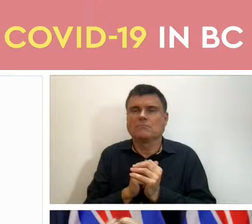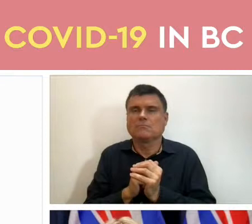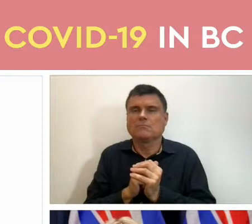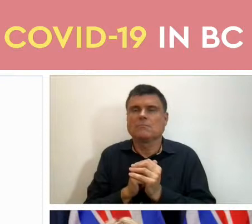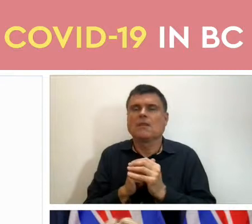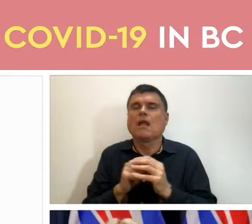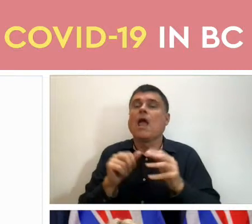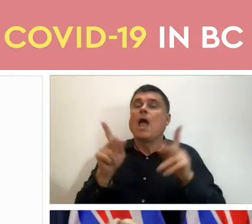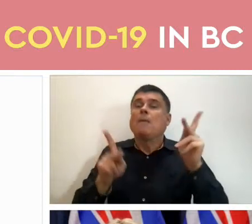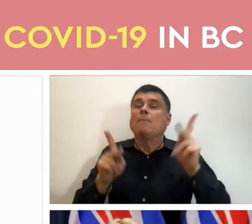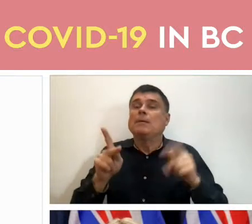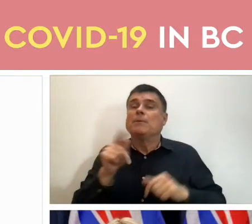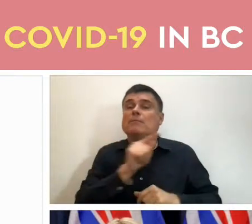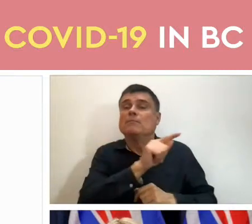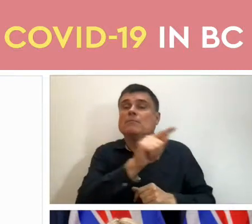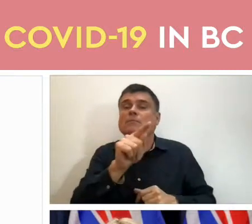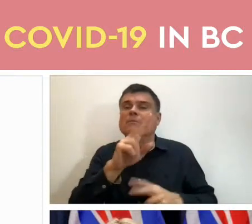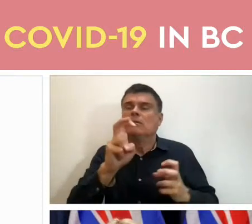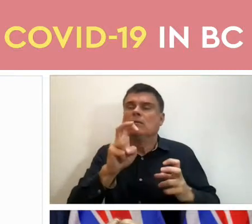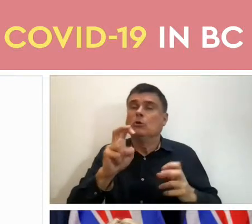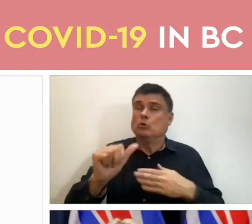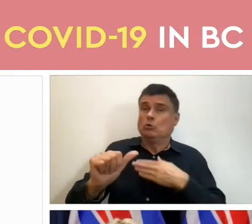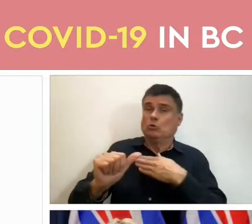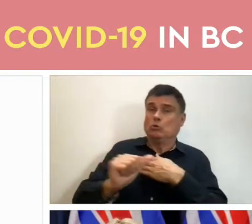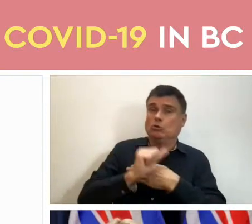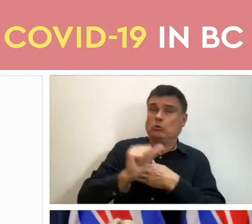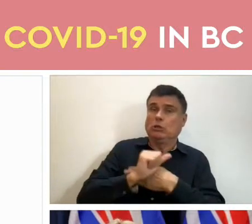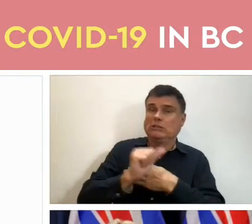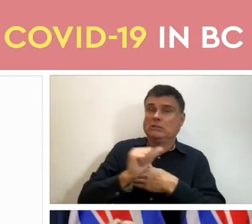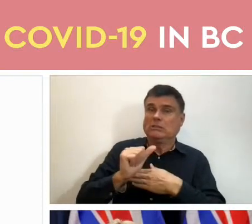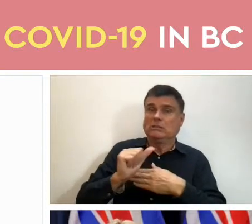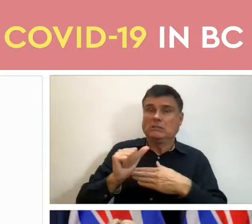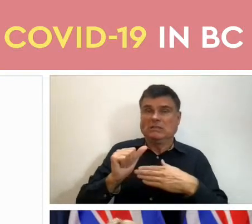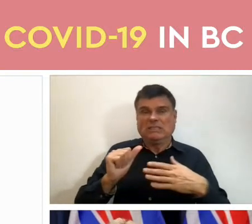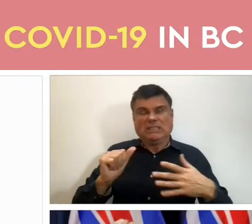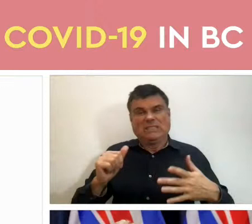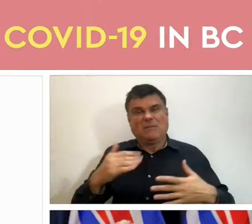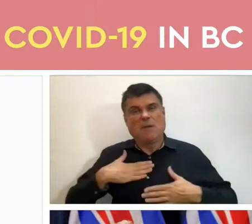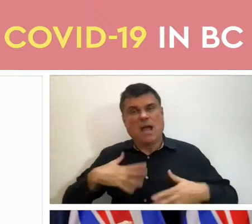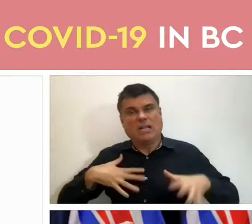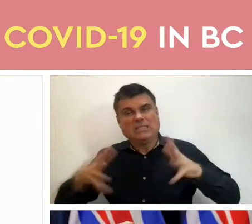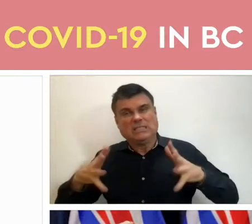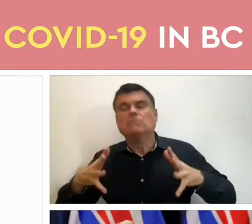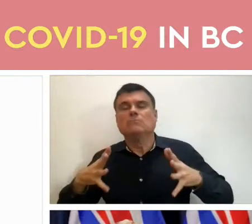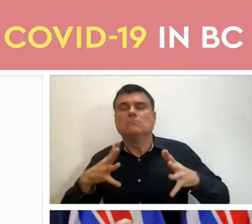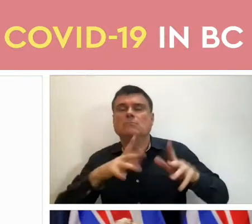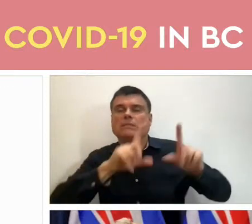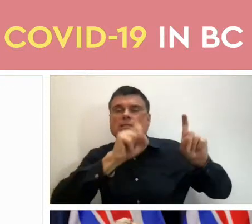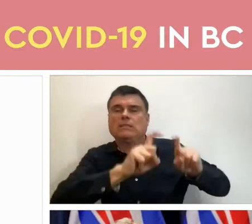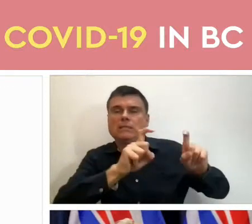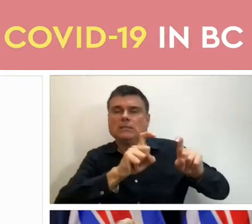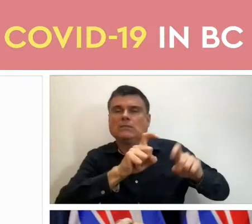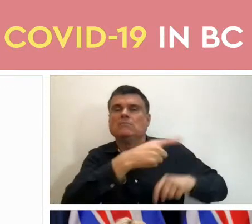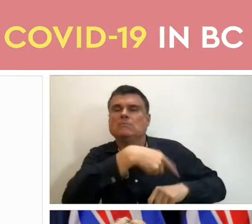illness and so we can provide advice on how to self-manage their illness.